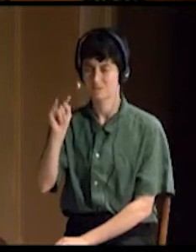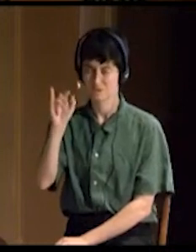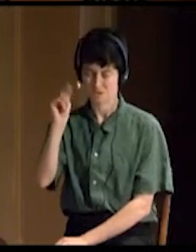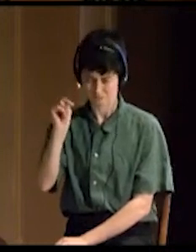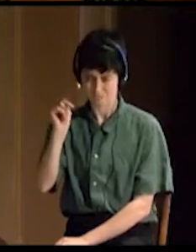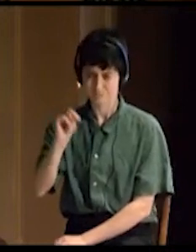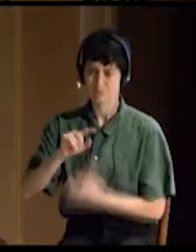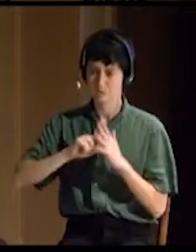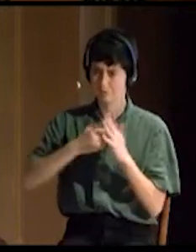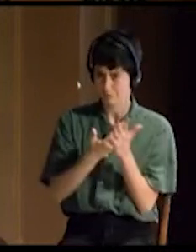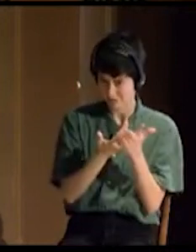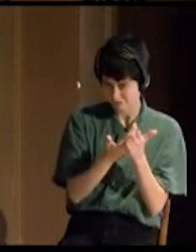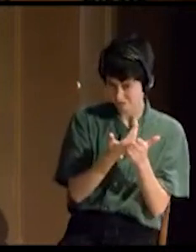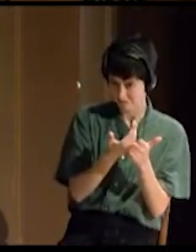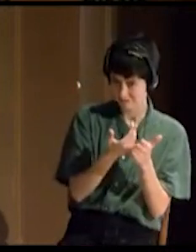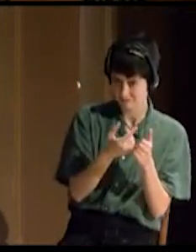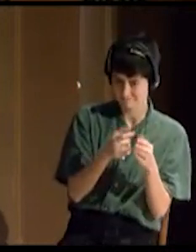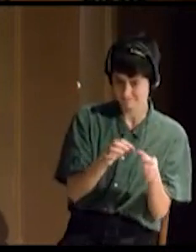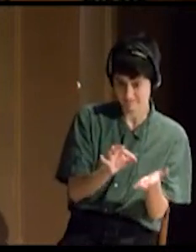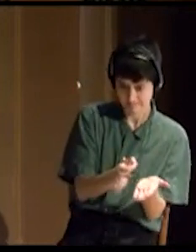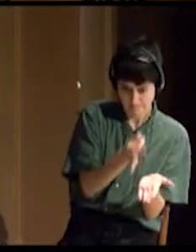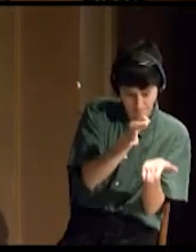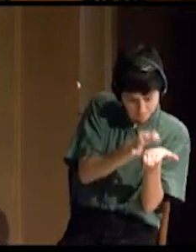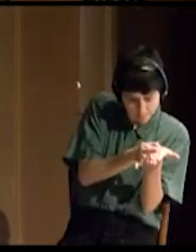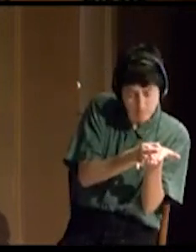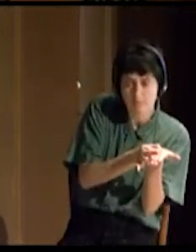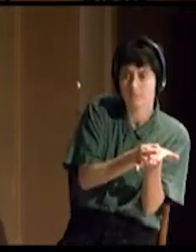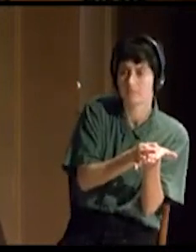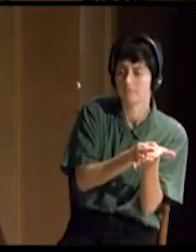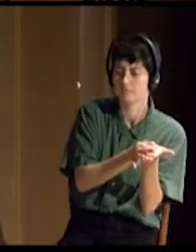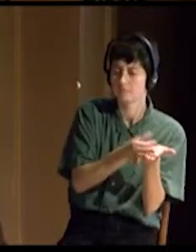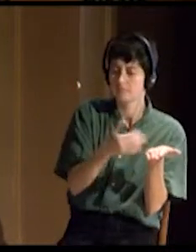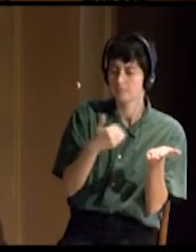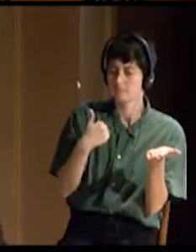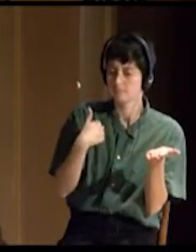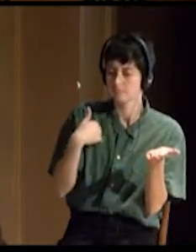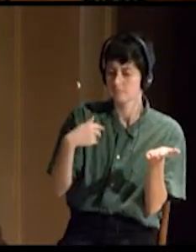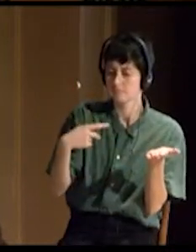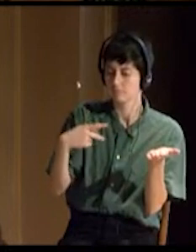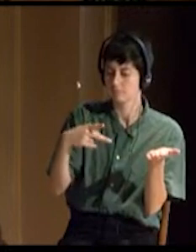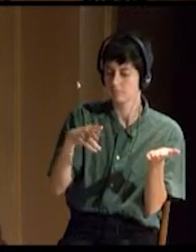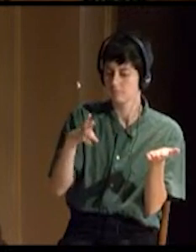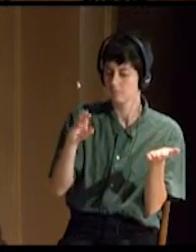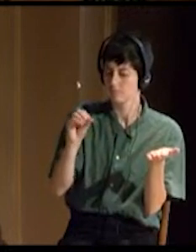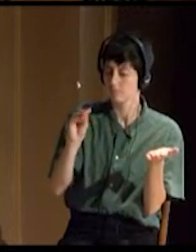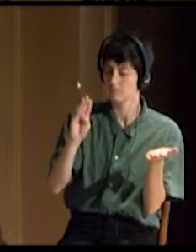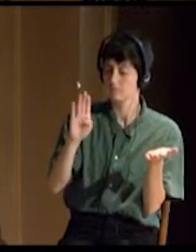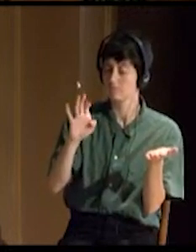that have fluorescent dyes. They will hybridize to the DNA of your sample,